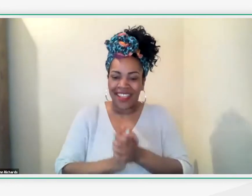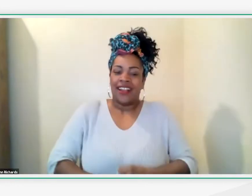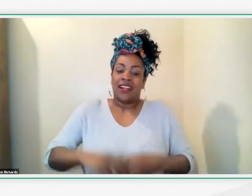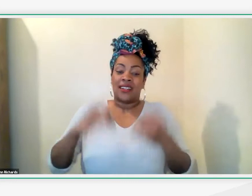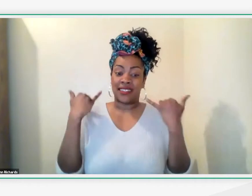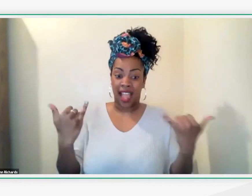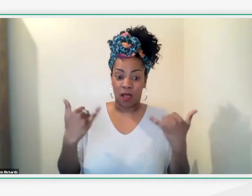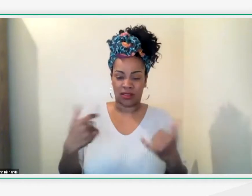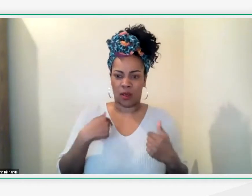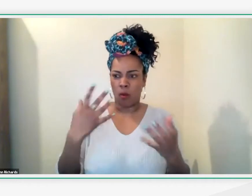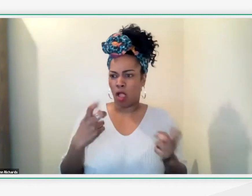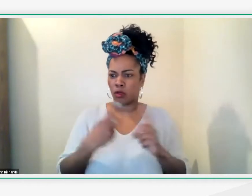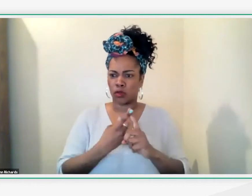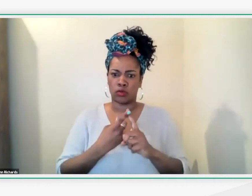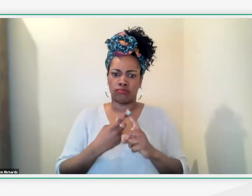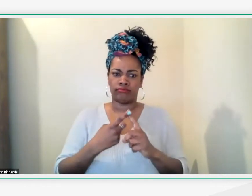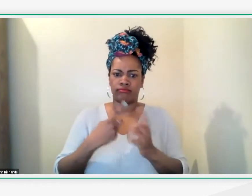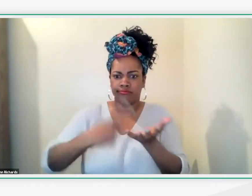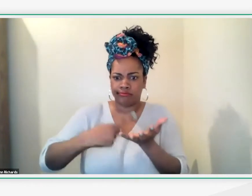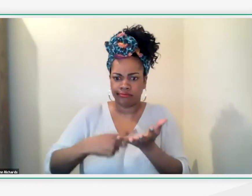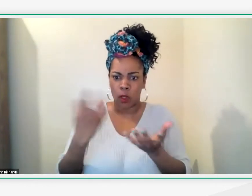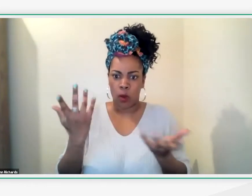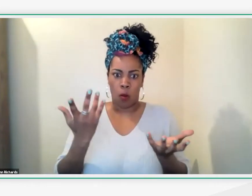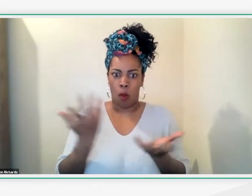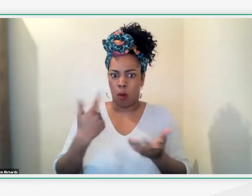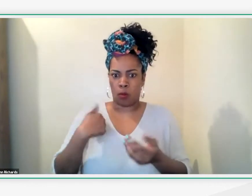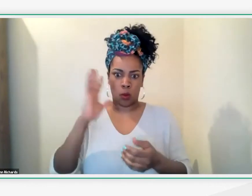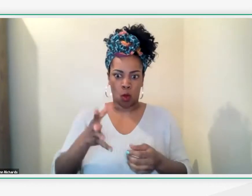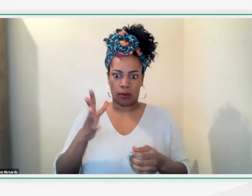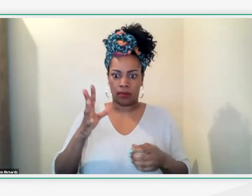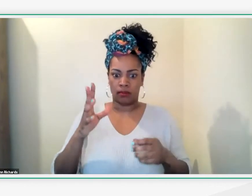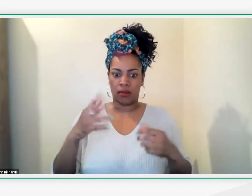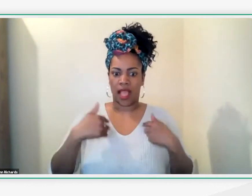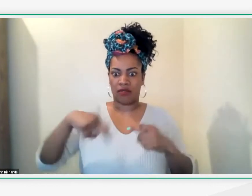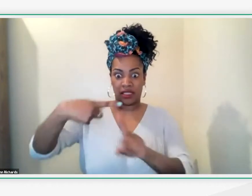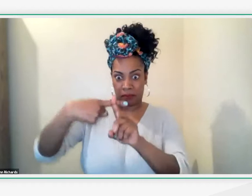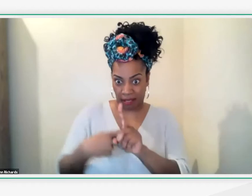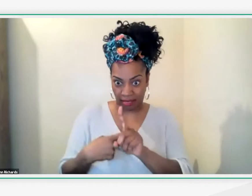Hello, hello. Tonight I want to discuss